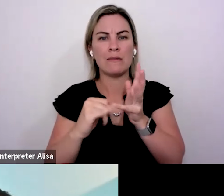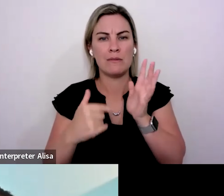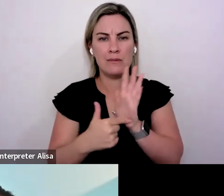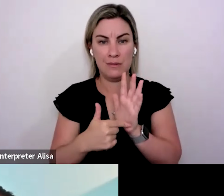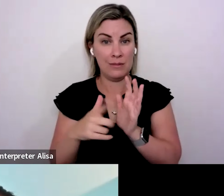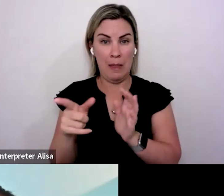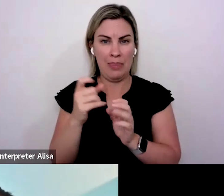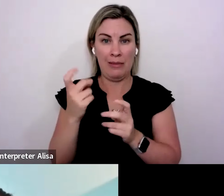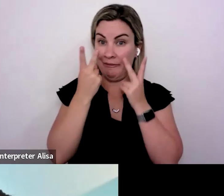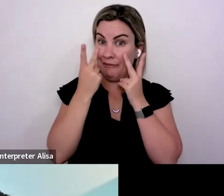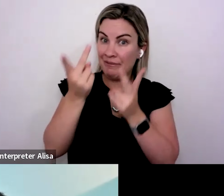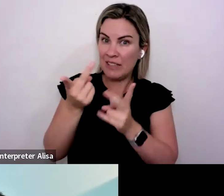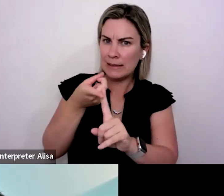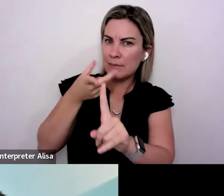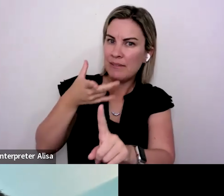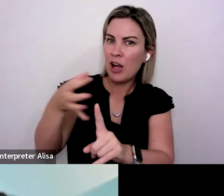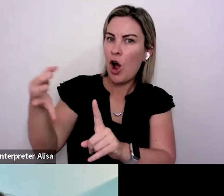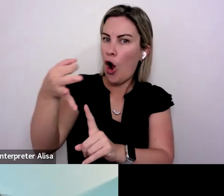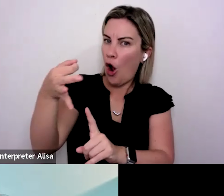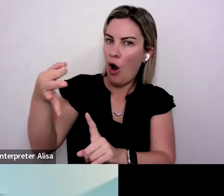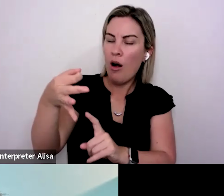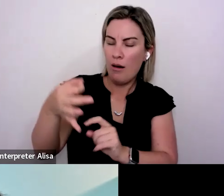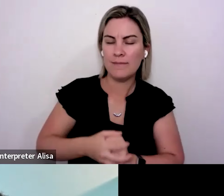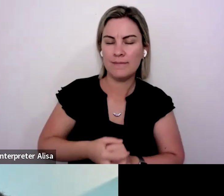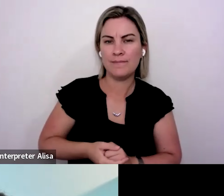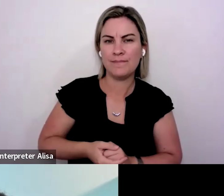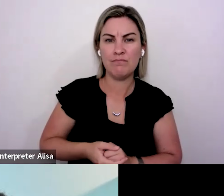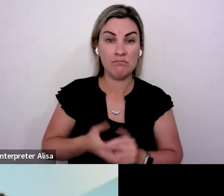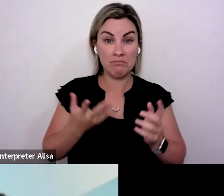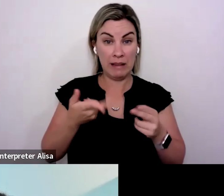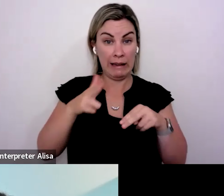If there are particular elements of secret or sacred knowledge